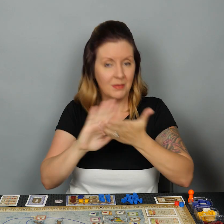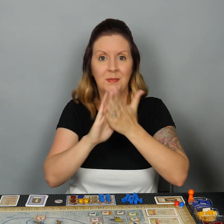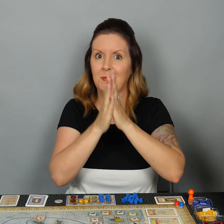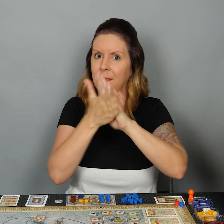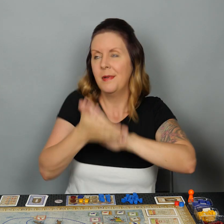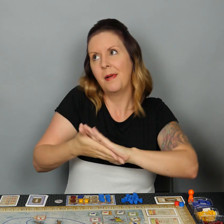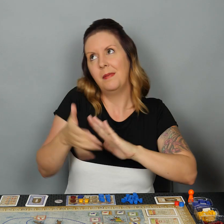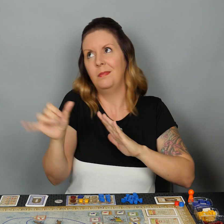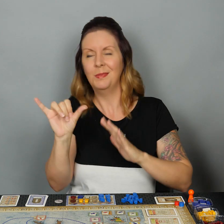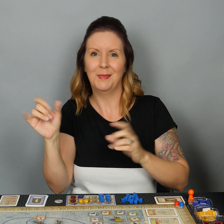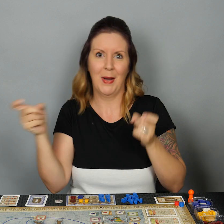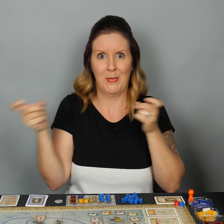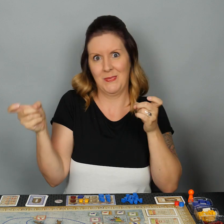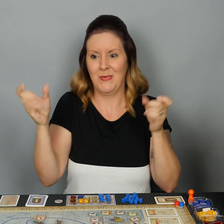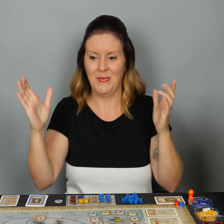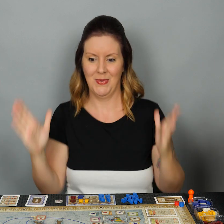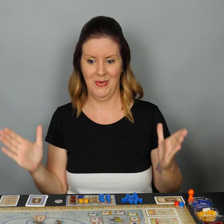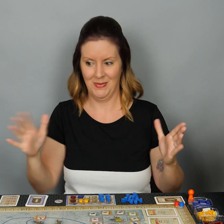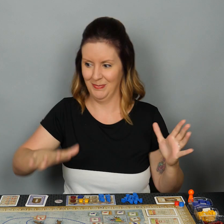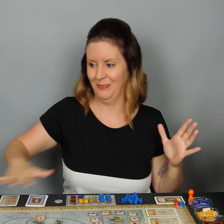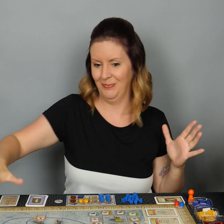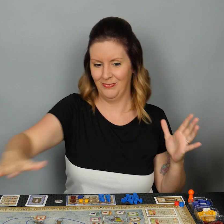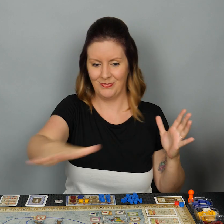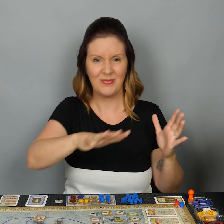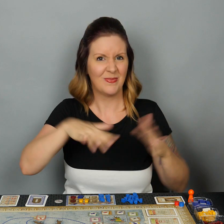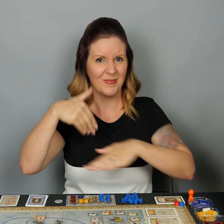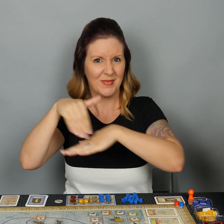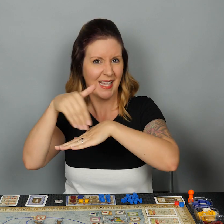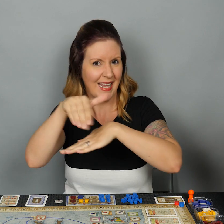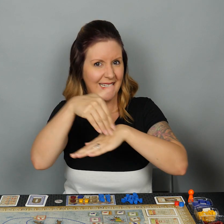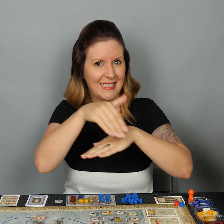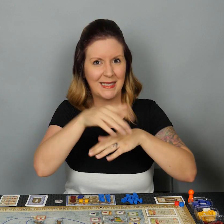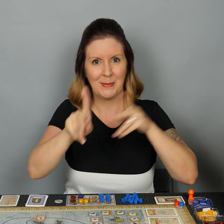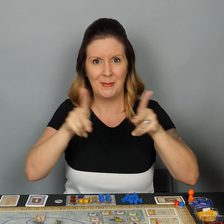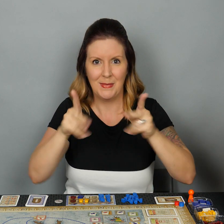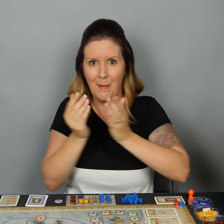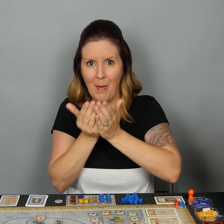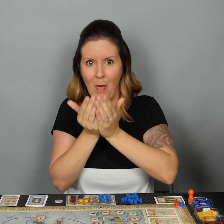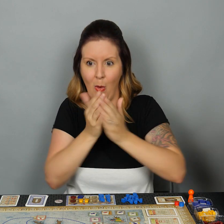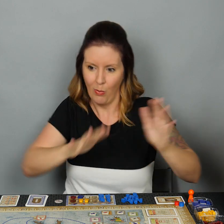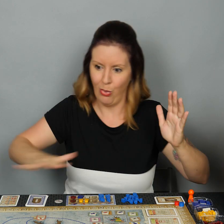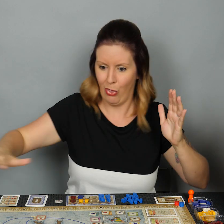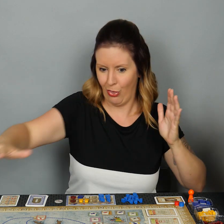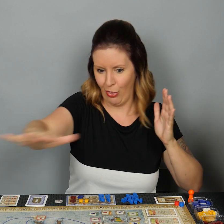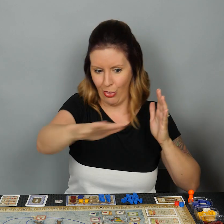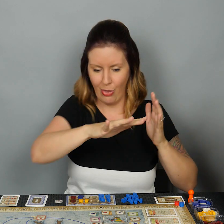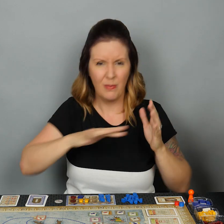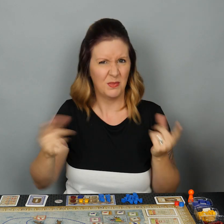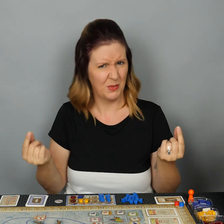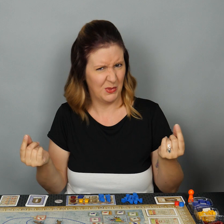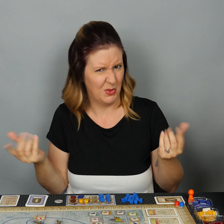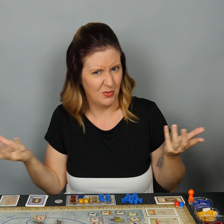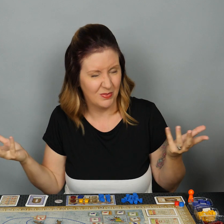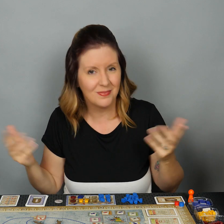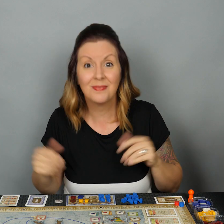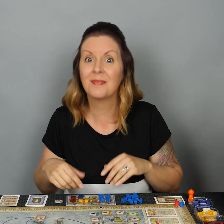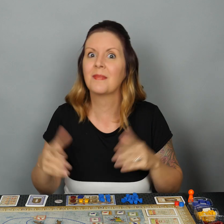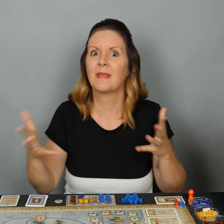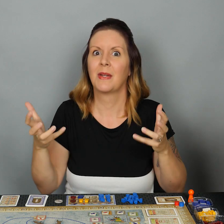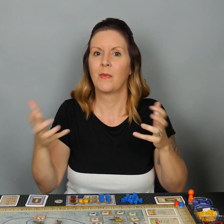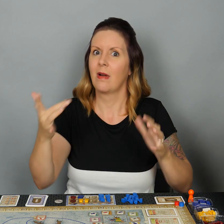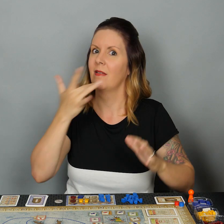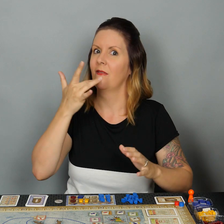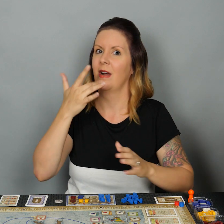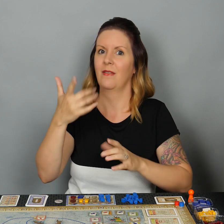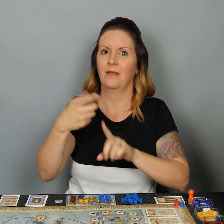Players become rulers, sending people and boats all over the map, wanting favor from